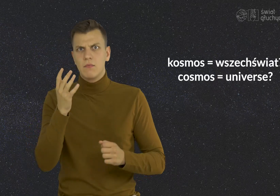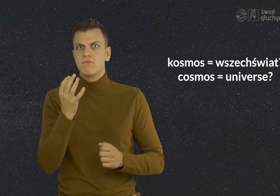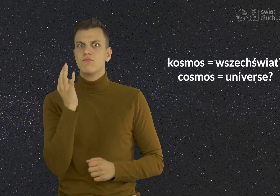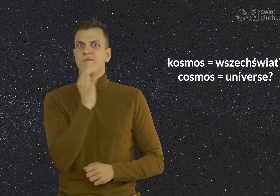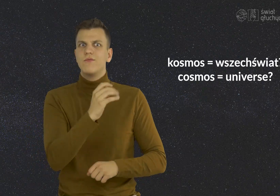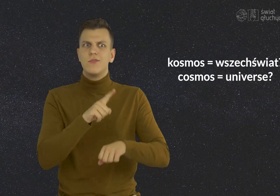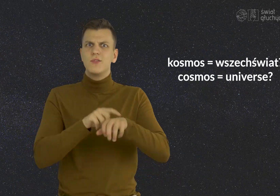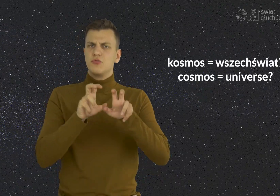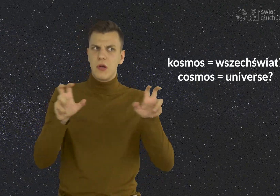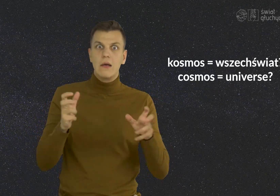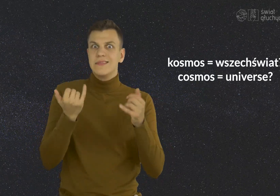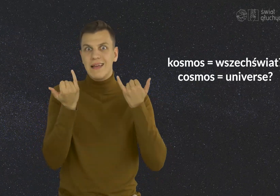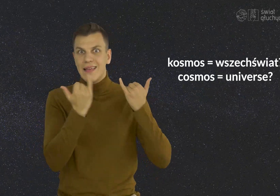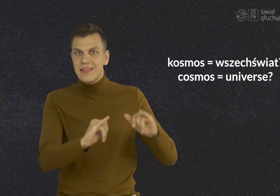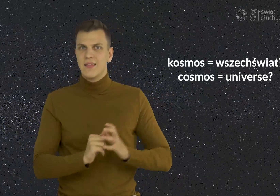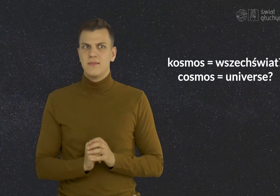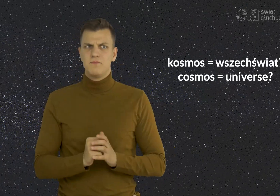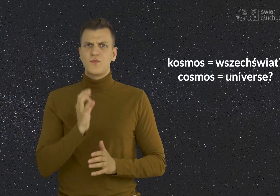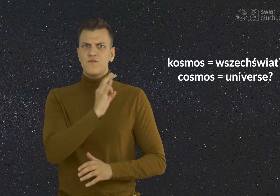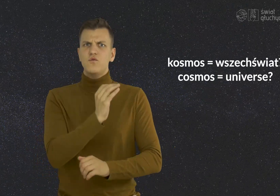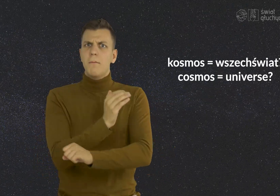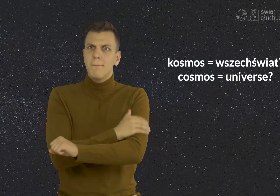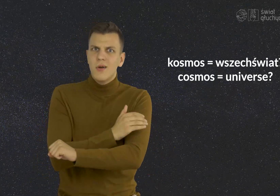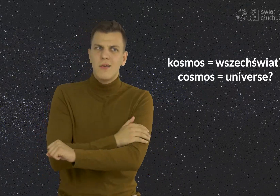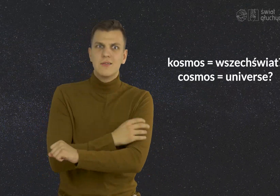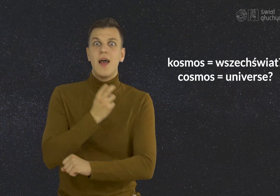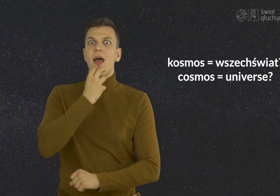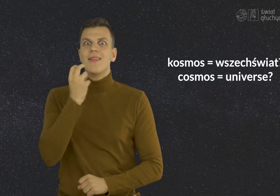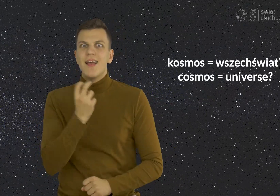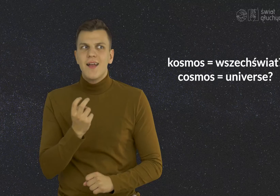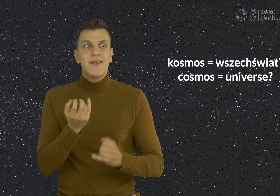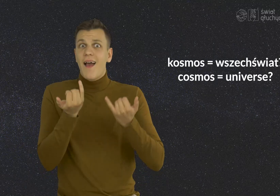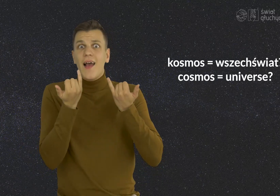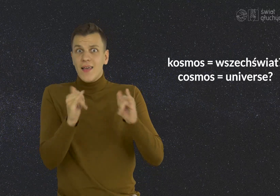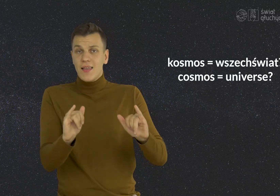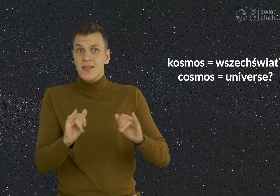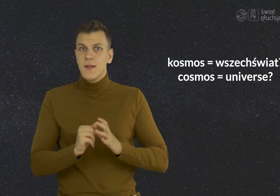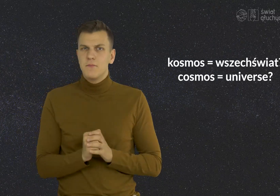time, energy,